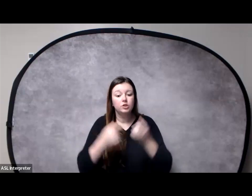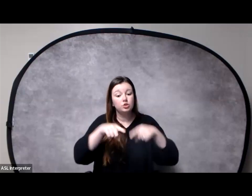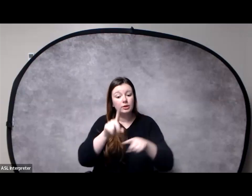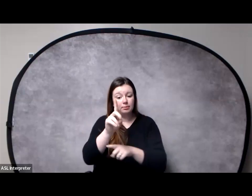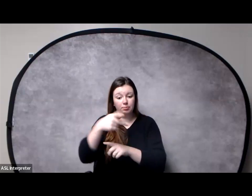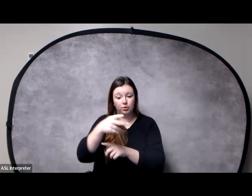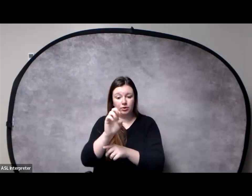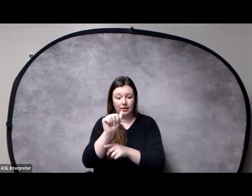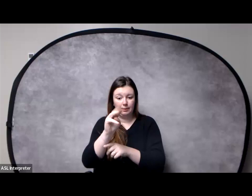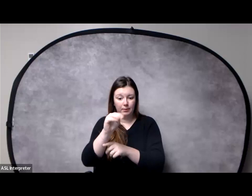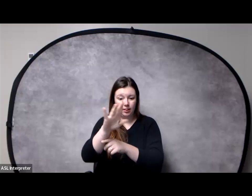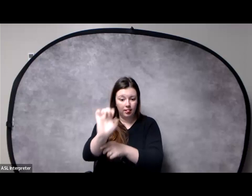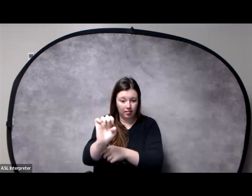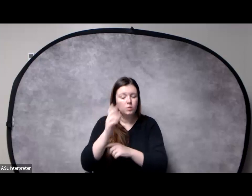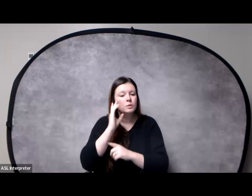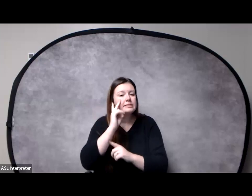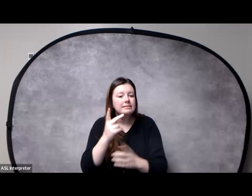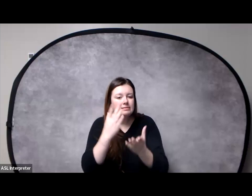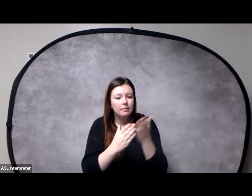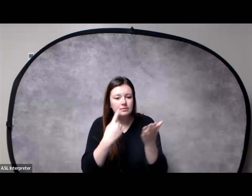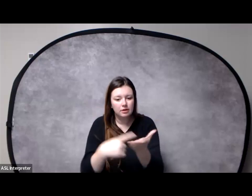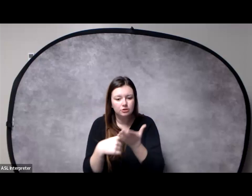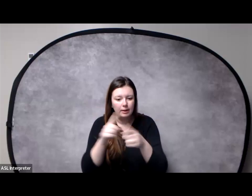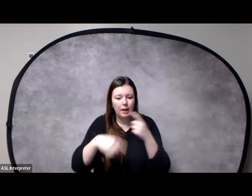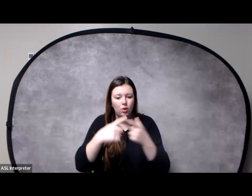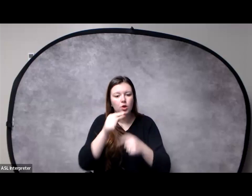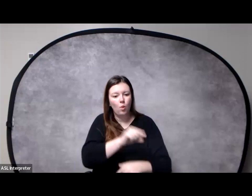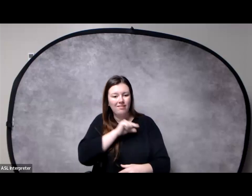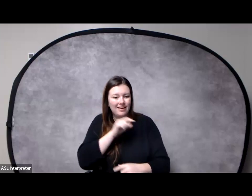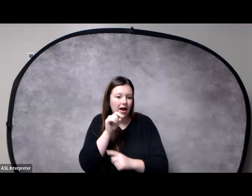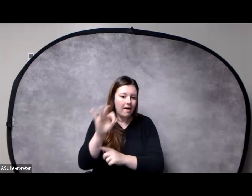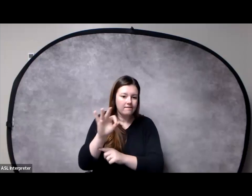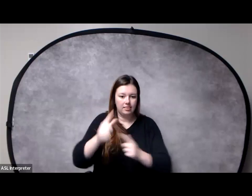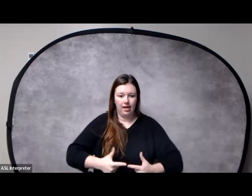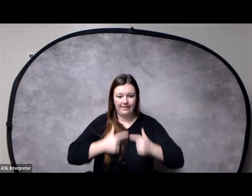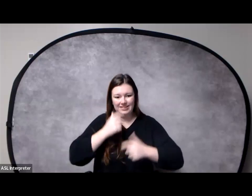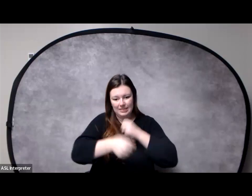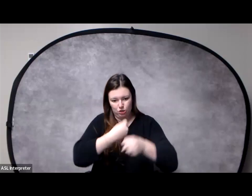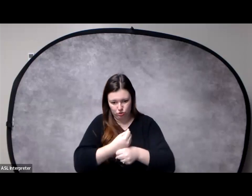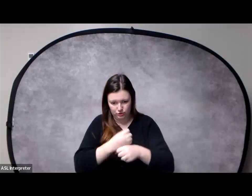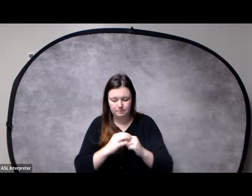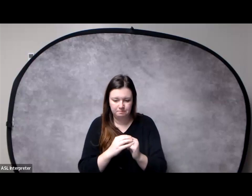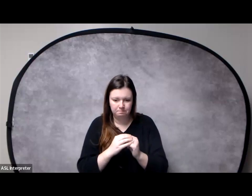Which is one particular measure that some communities have found potentially discriminatory.